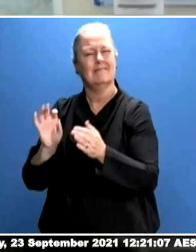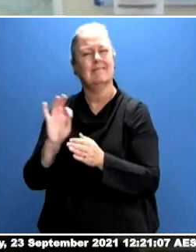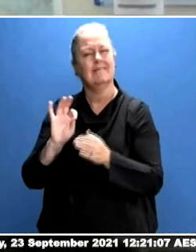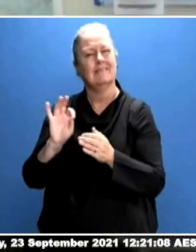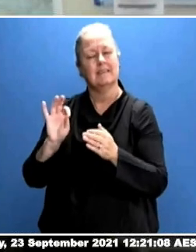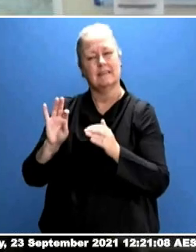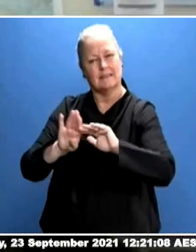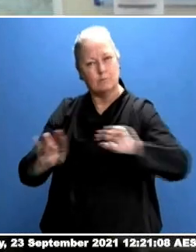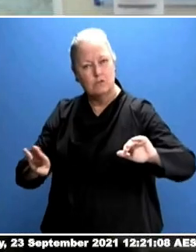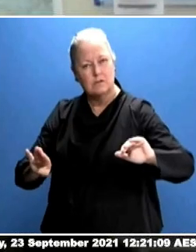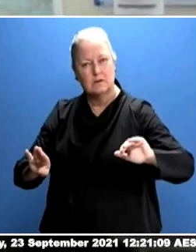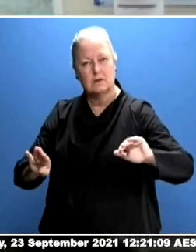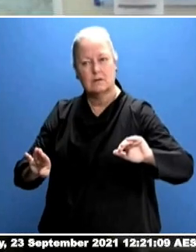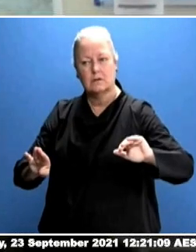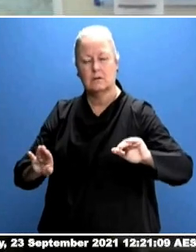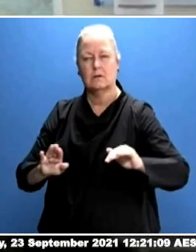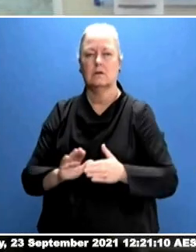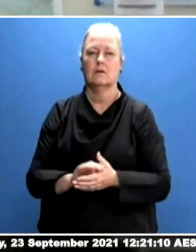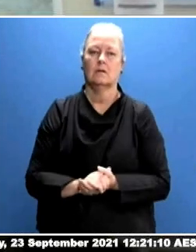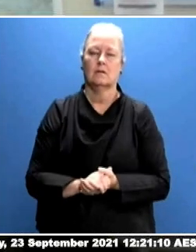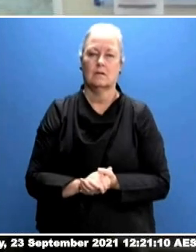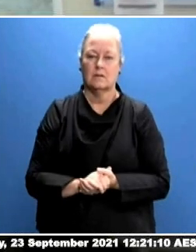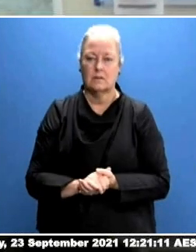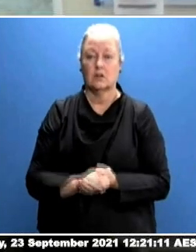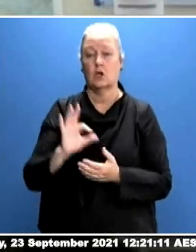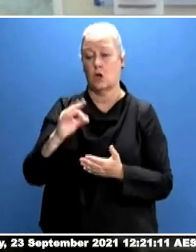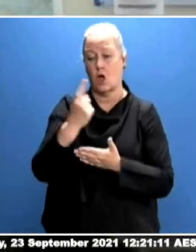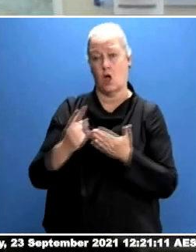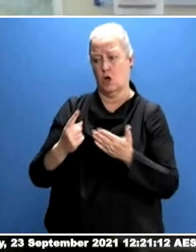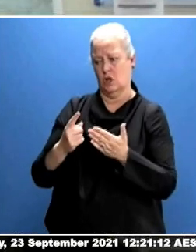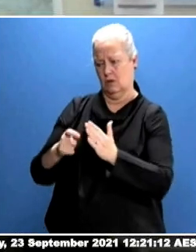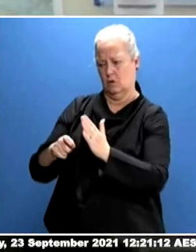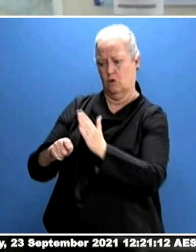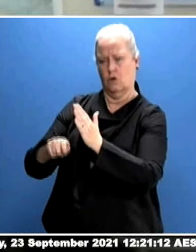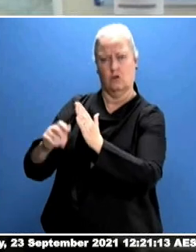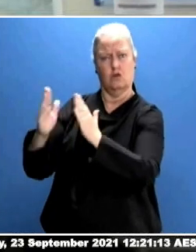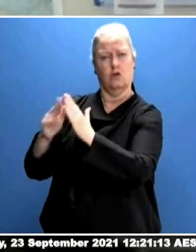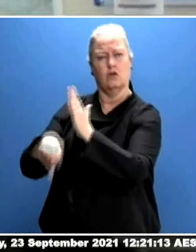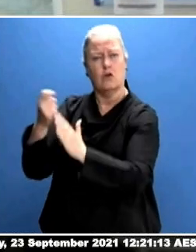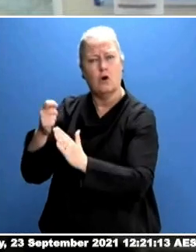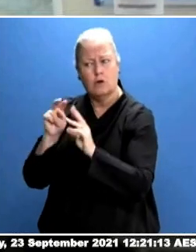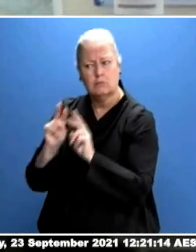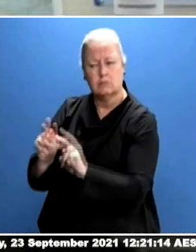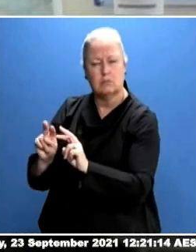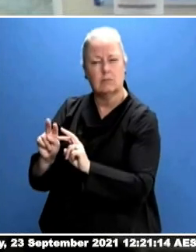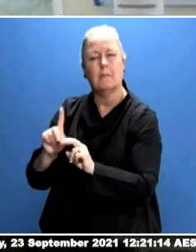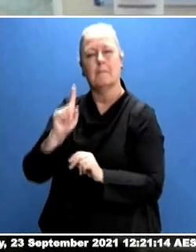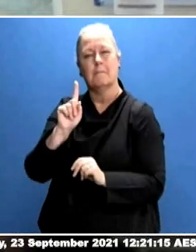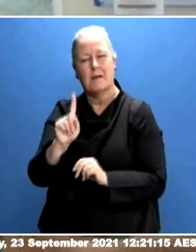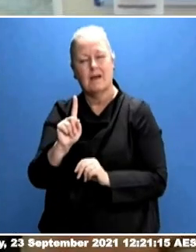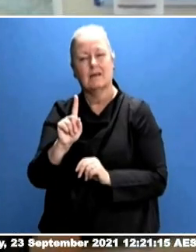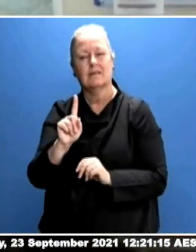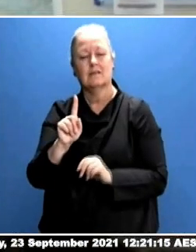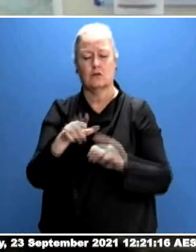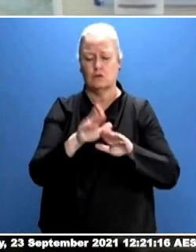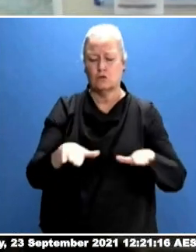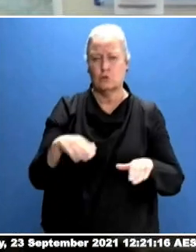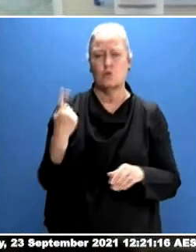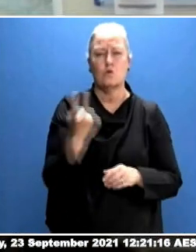about not only secured care, but more so, children in care being placed in